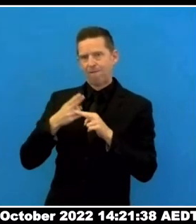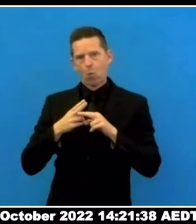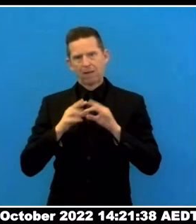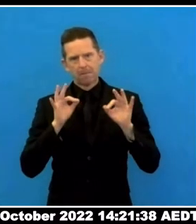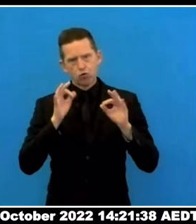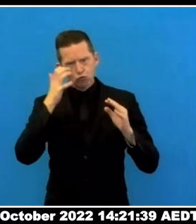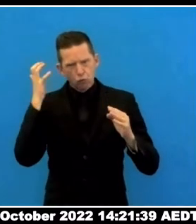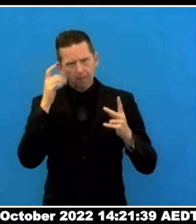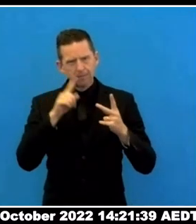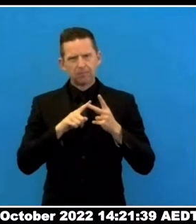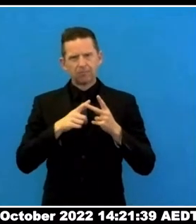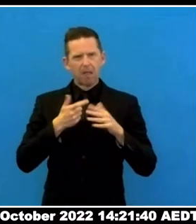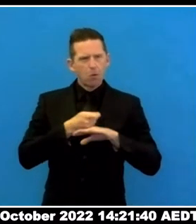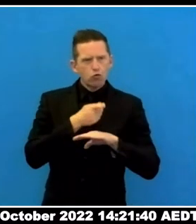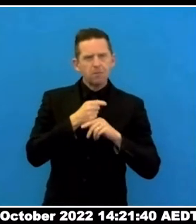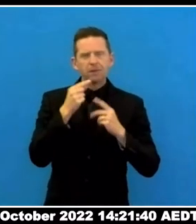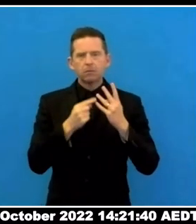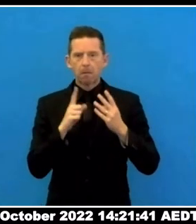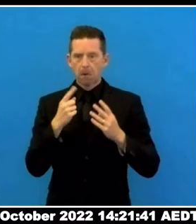how often she is meant to see them.